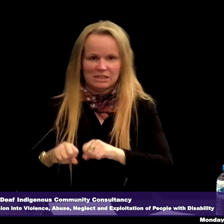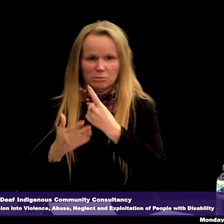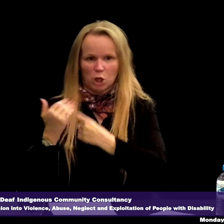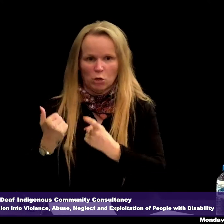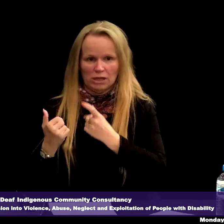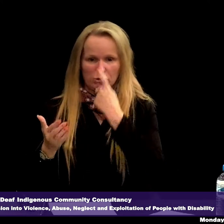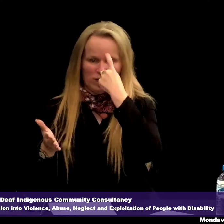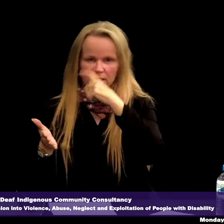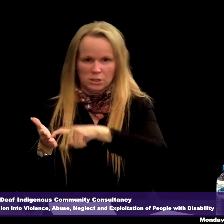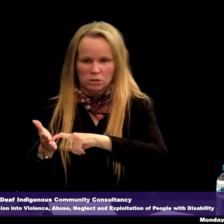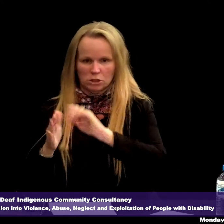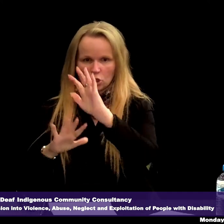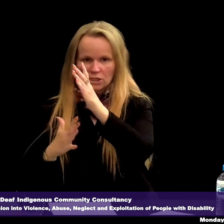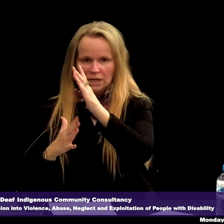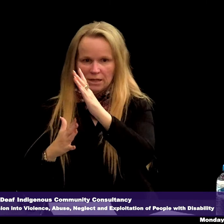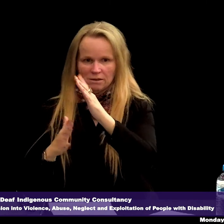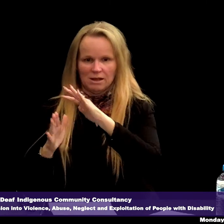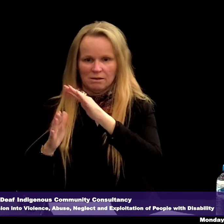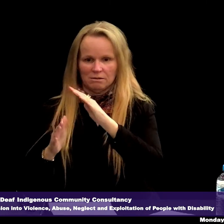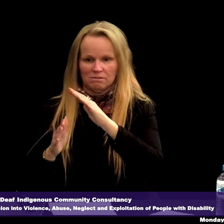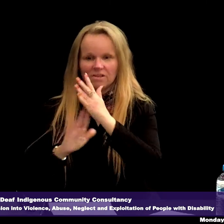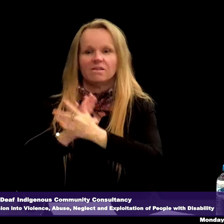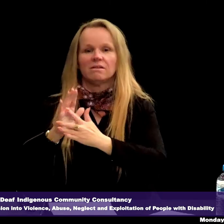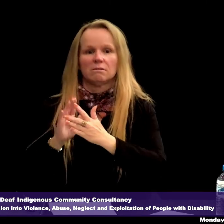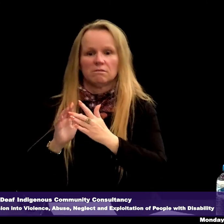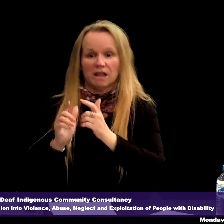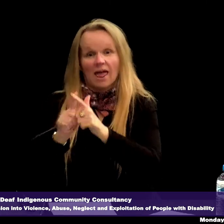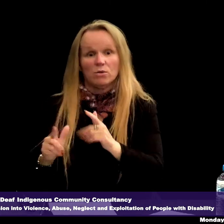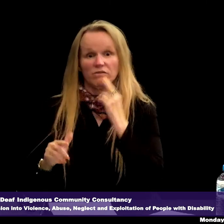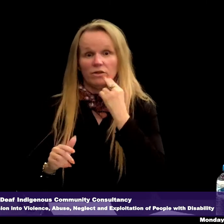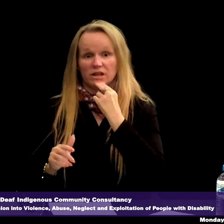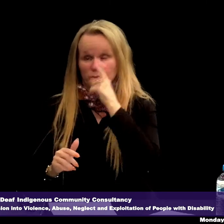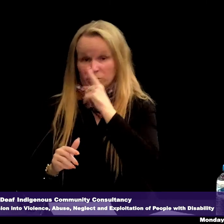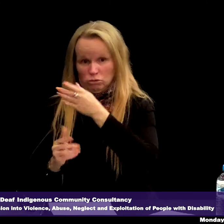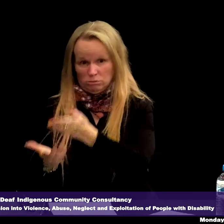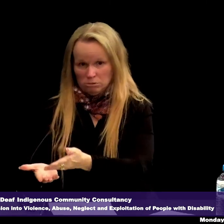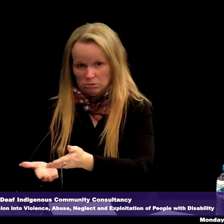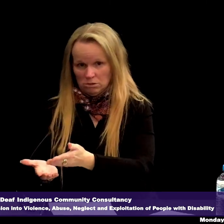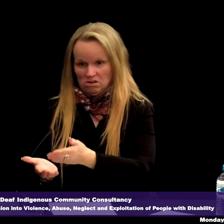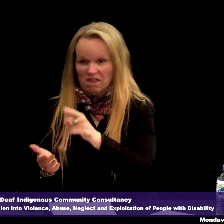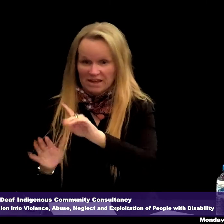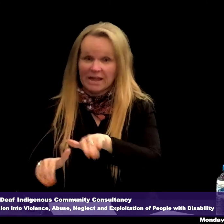So because the system only recognises Auslan as the language for Deaf people in Australia